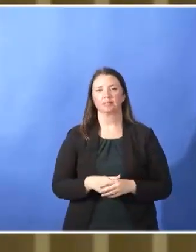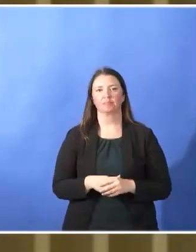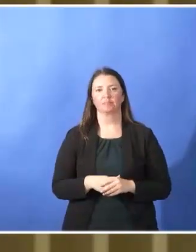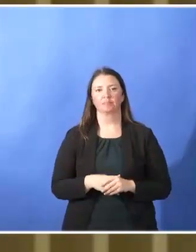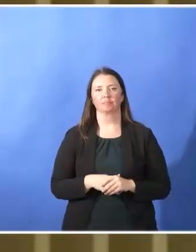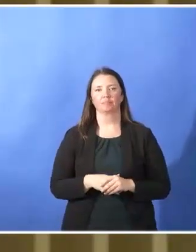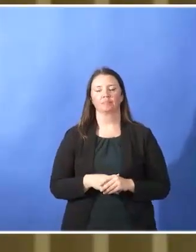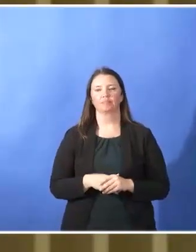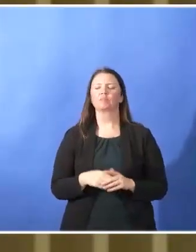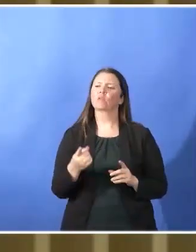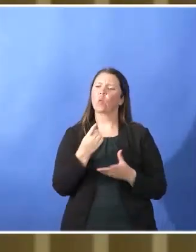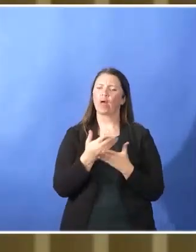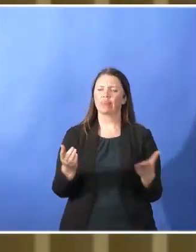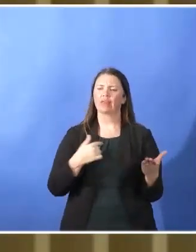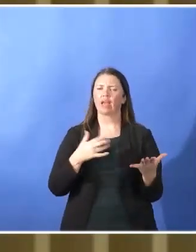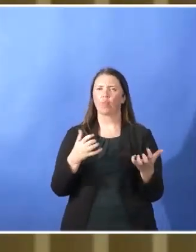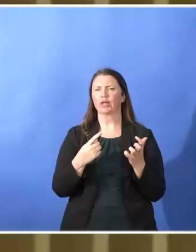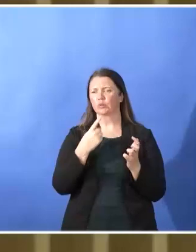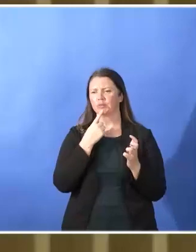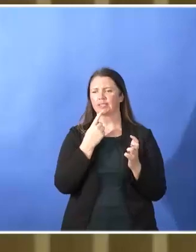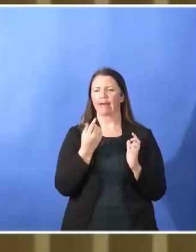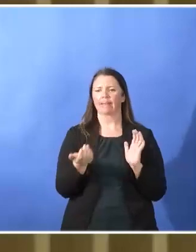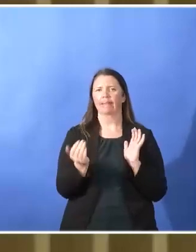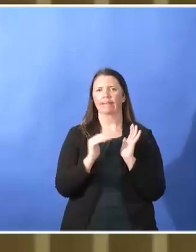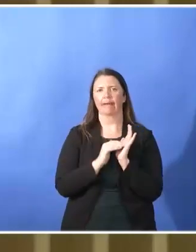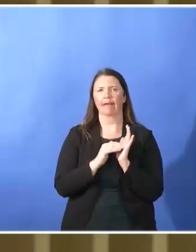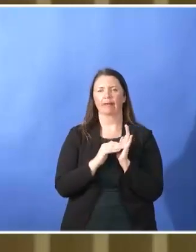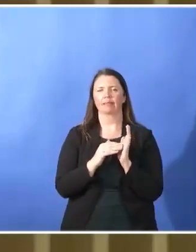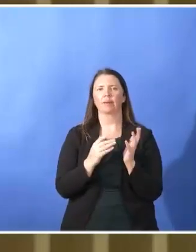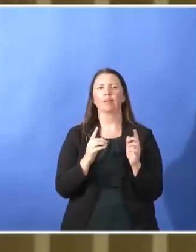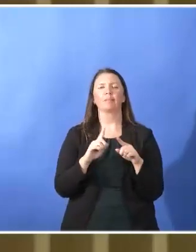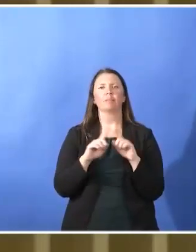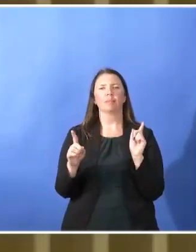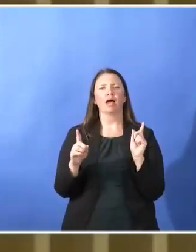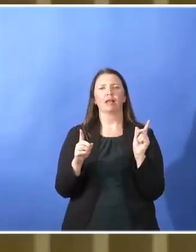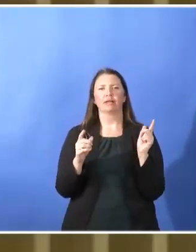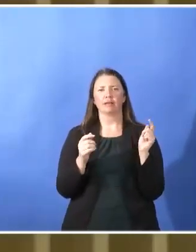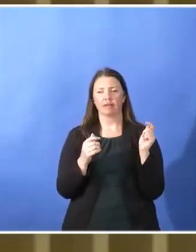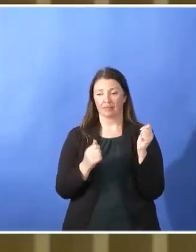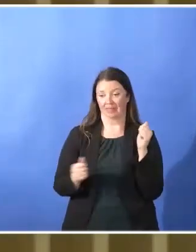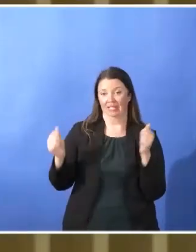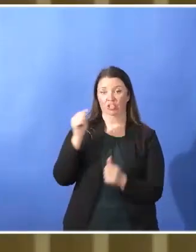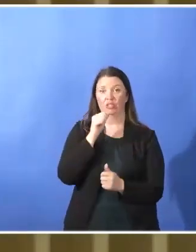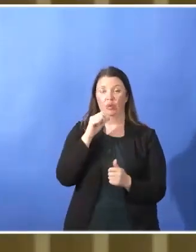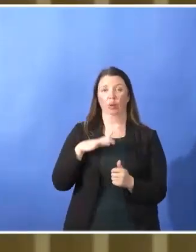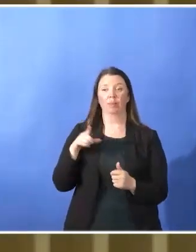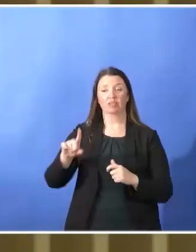THE TOP, BEFORE, WAS THAT THE CHAIR HAS A WEBSITE WHERE A LOT OF OUR HURRICANE INFORMATION, INCLUDING IAN AND OUR STATUS